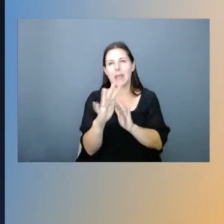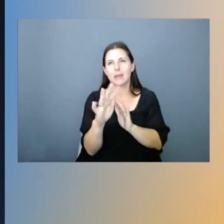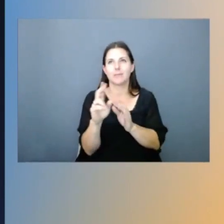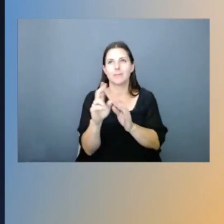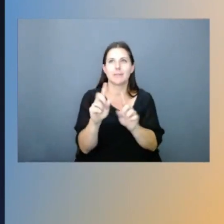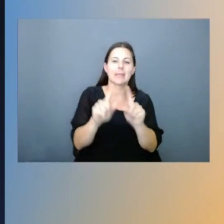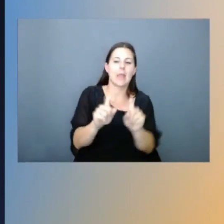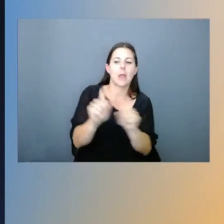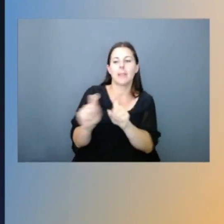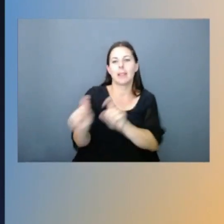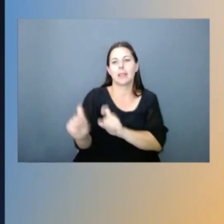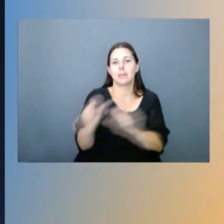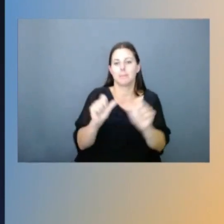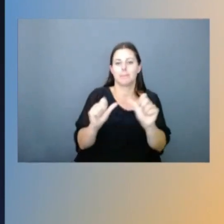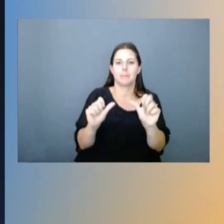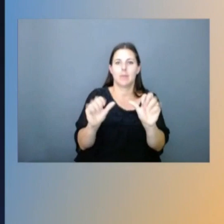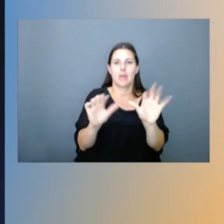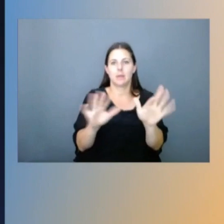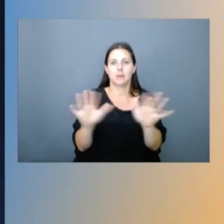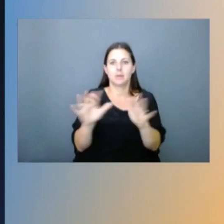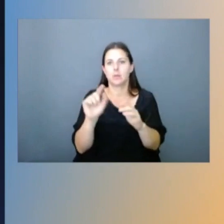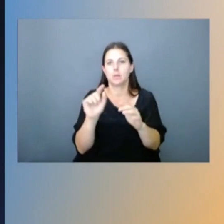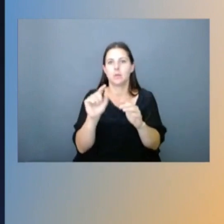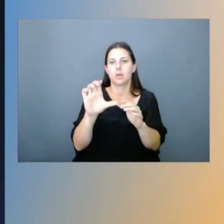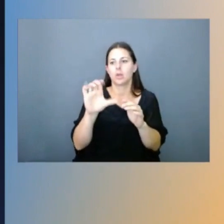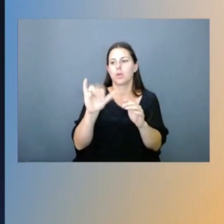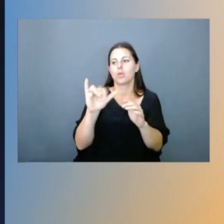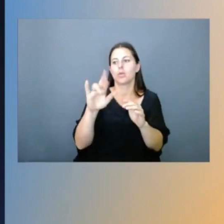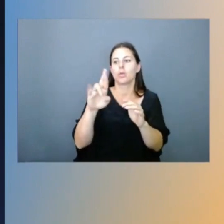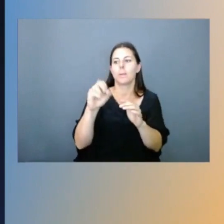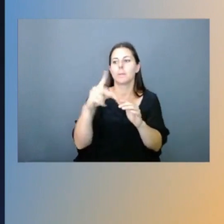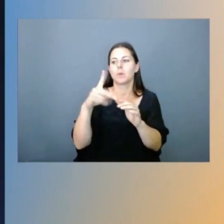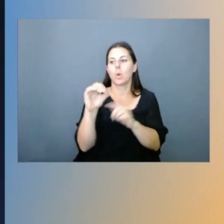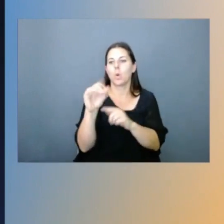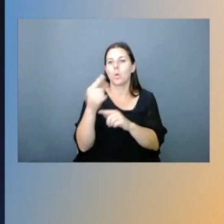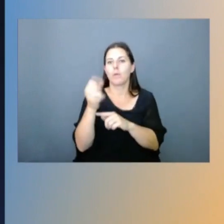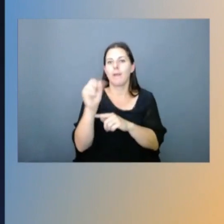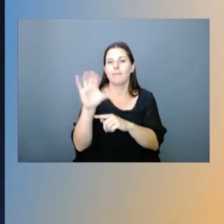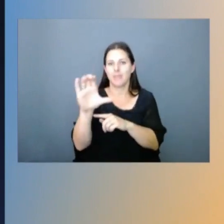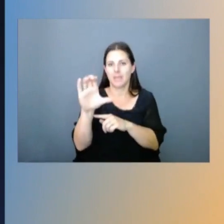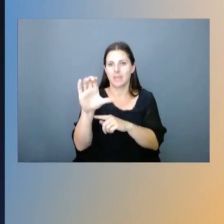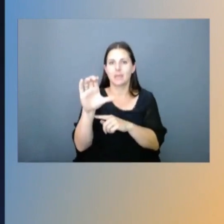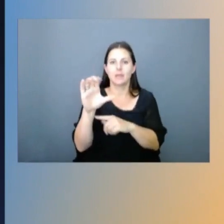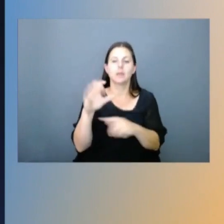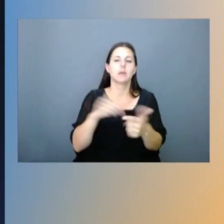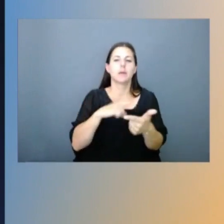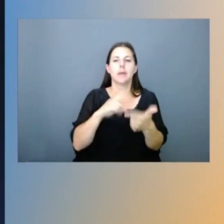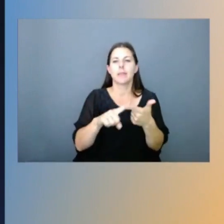for some cryptographic operations. We've doubled either the number of vector units